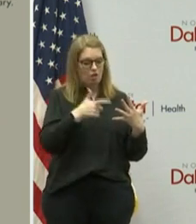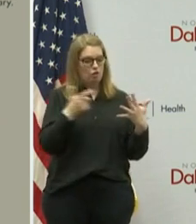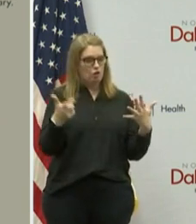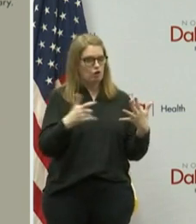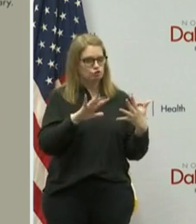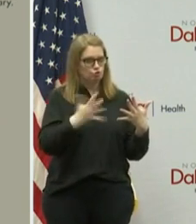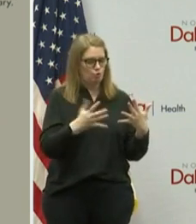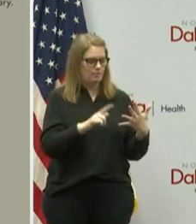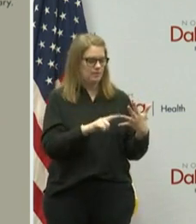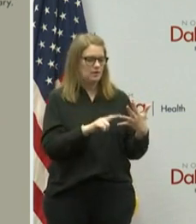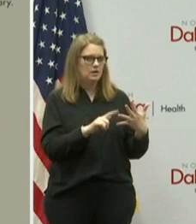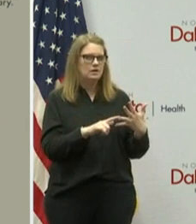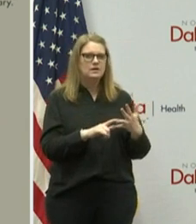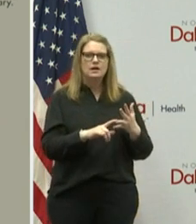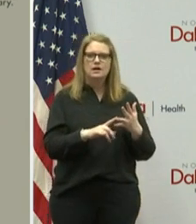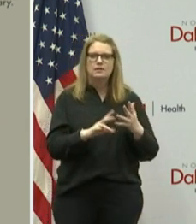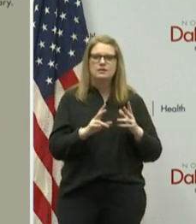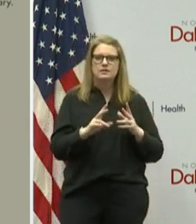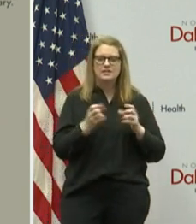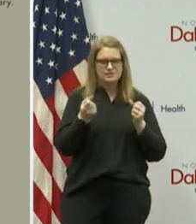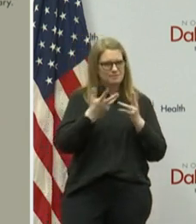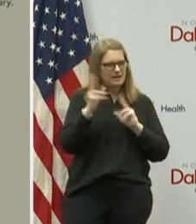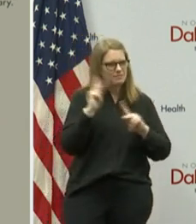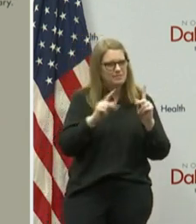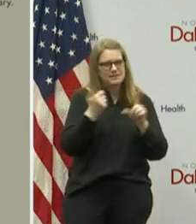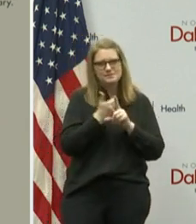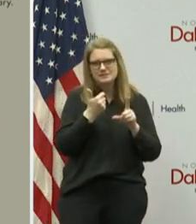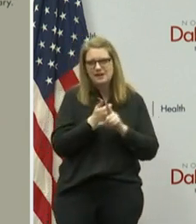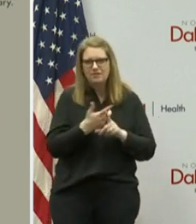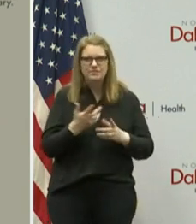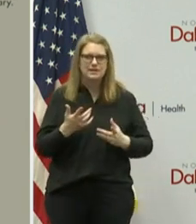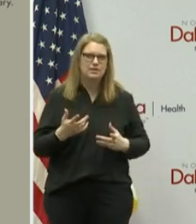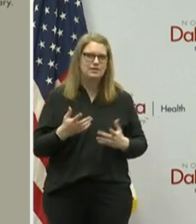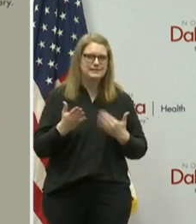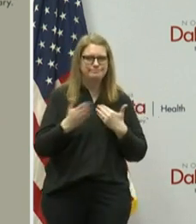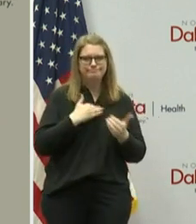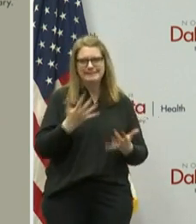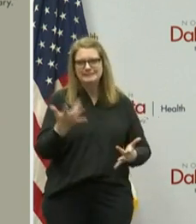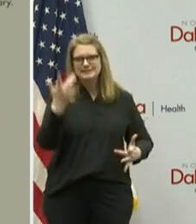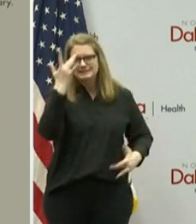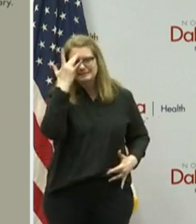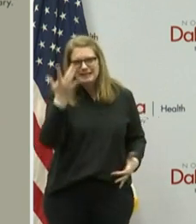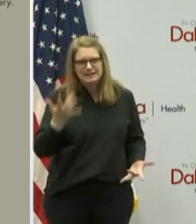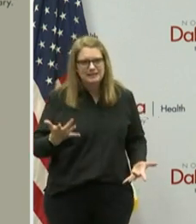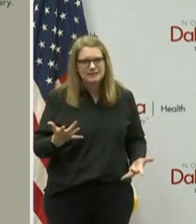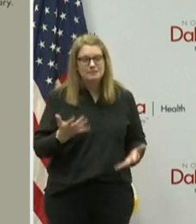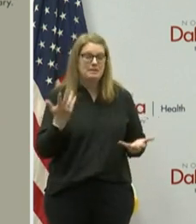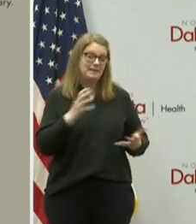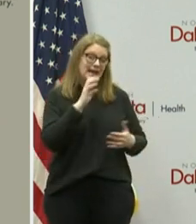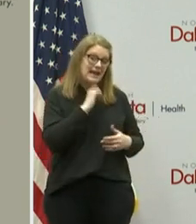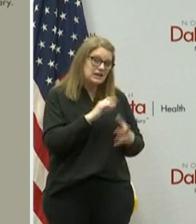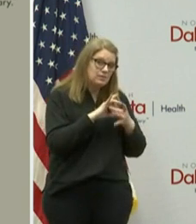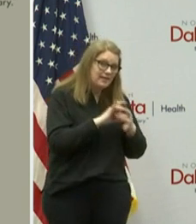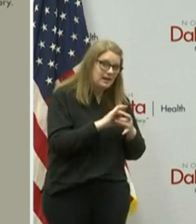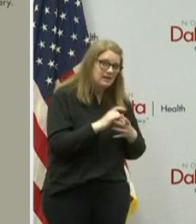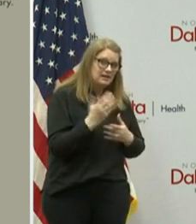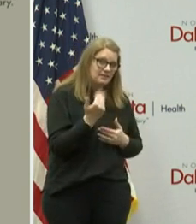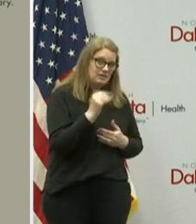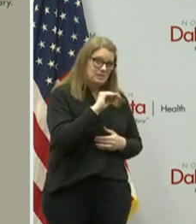BRING UP ANOTHER POINT HERE WHICH IS JUST HOW BIG THIS GROUP IS. WE DO TALK A LOT ABOUT PEOPLE IN